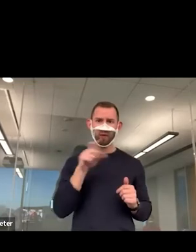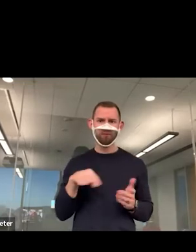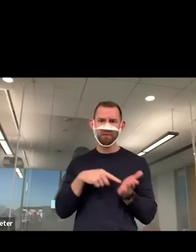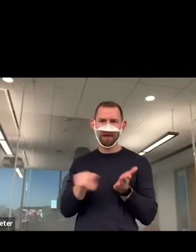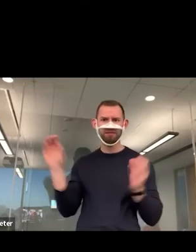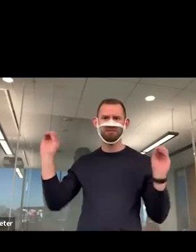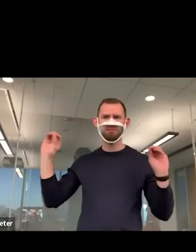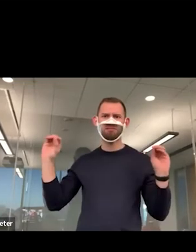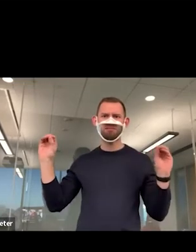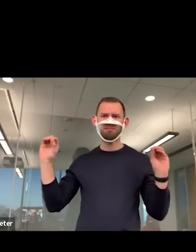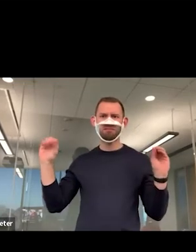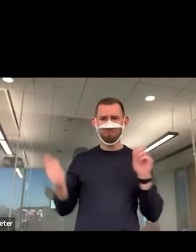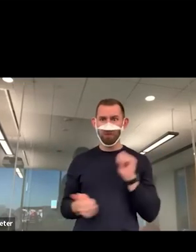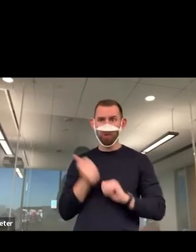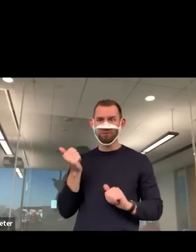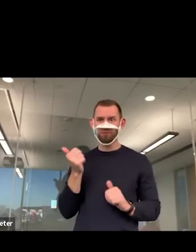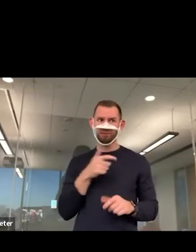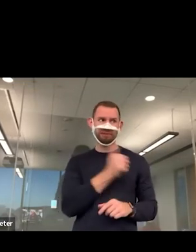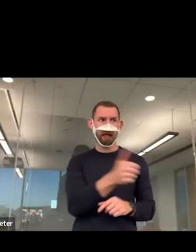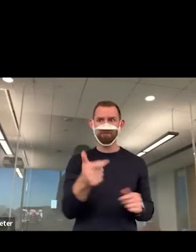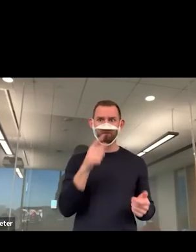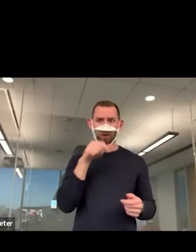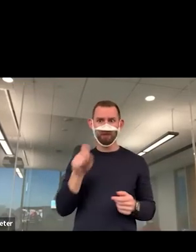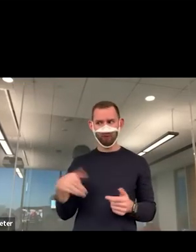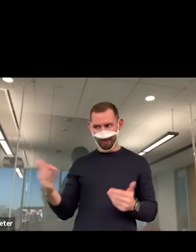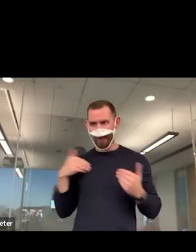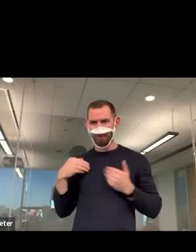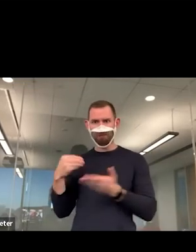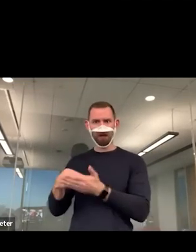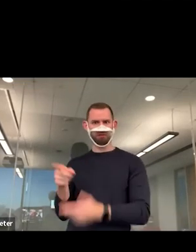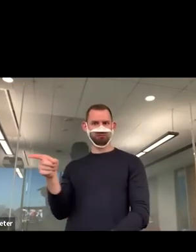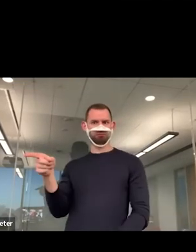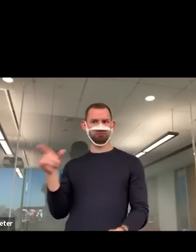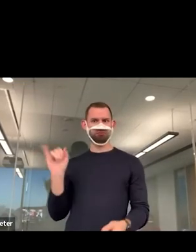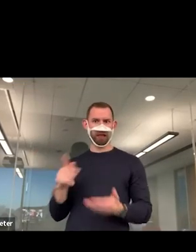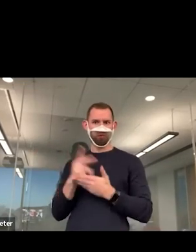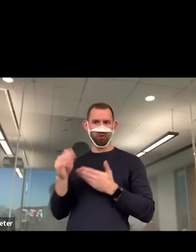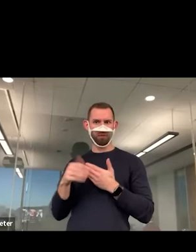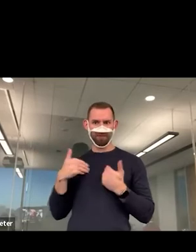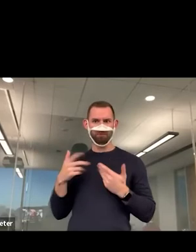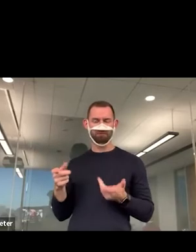half the step yourself for god's sakes i mean you know this is these are no-brainers hire a person